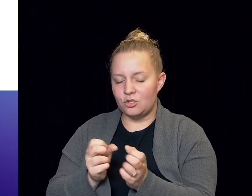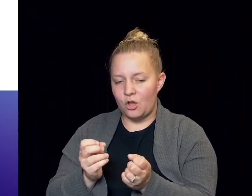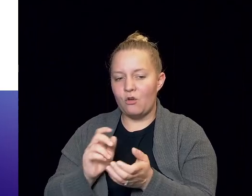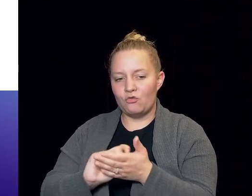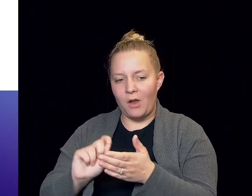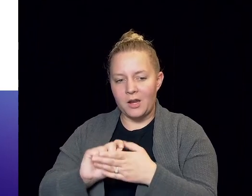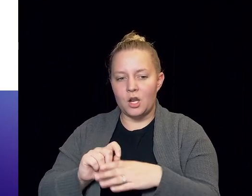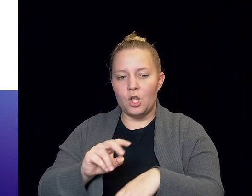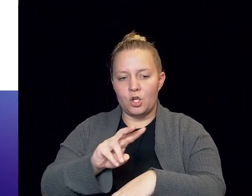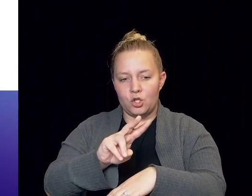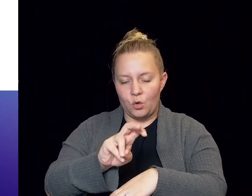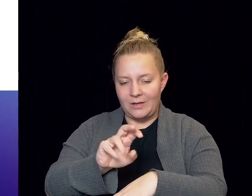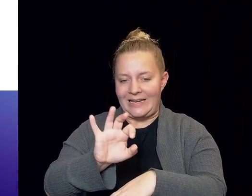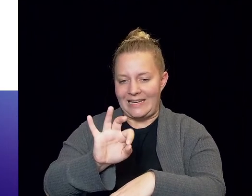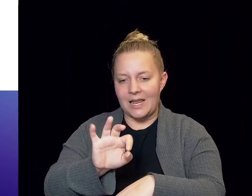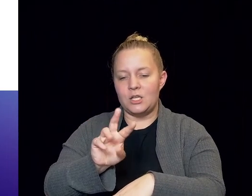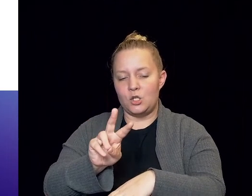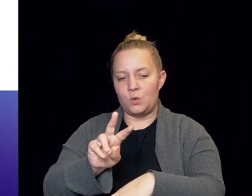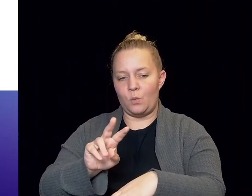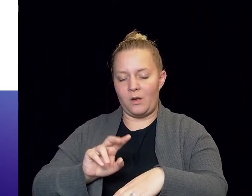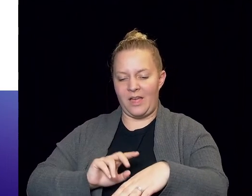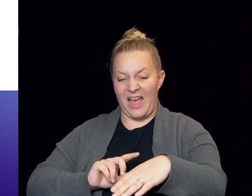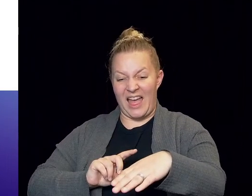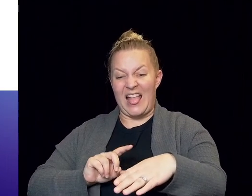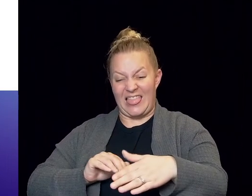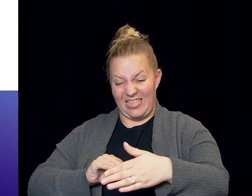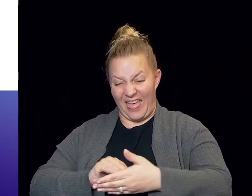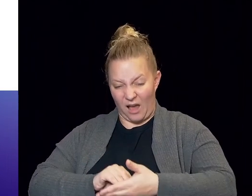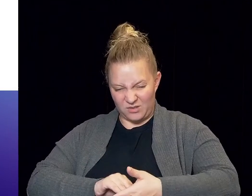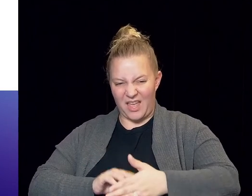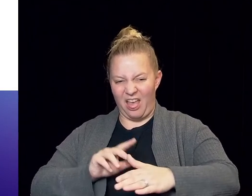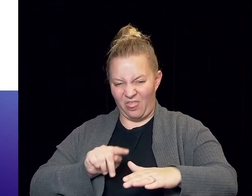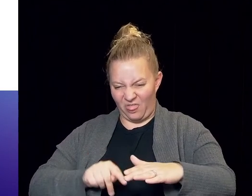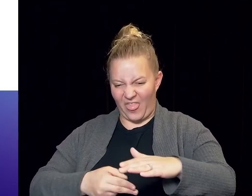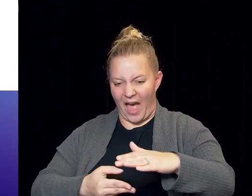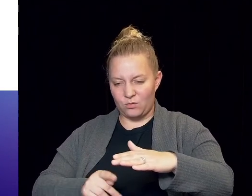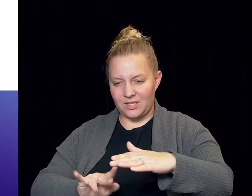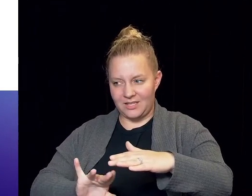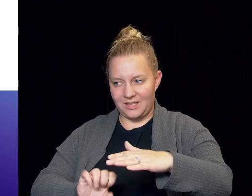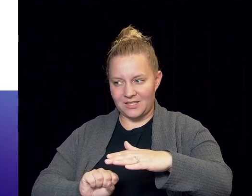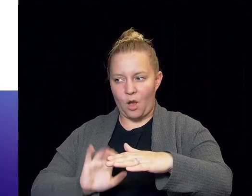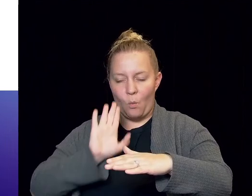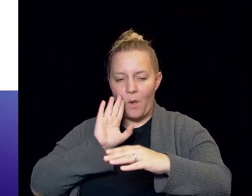large numbers, we do need to go ahead and simplify this out. Because, when these end and even number